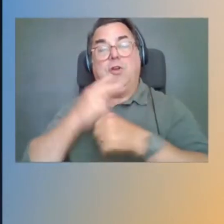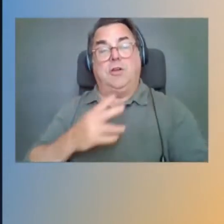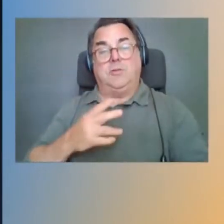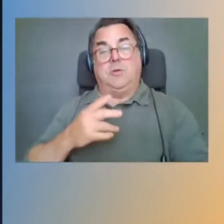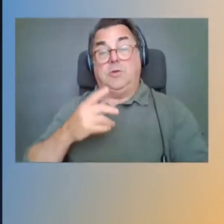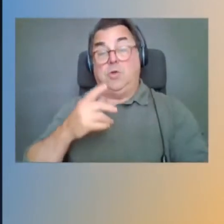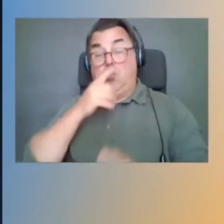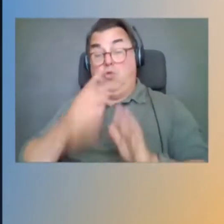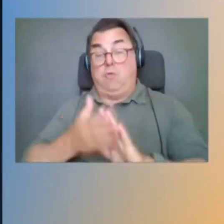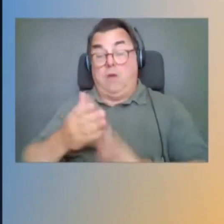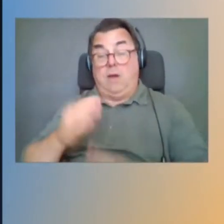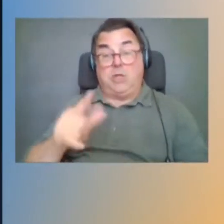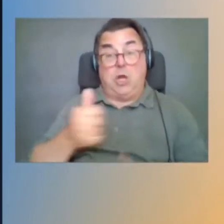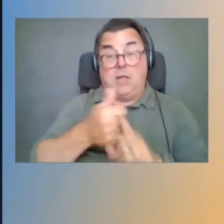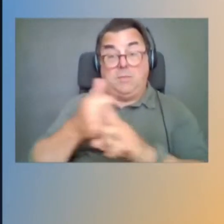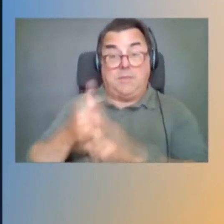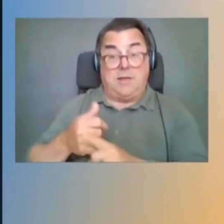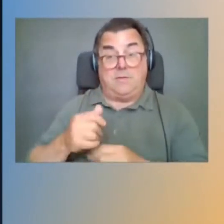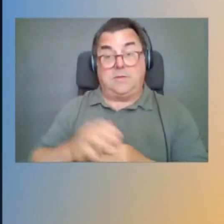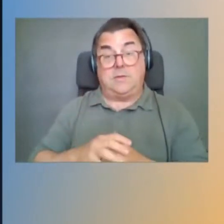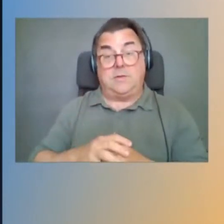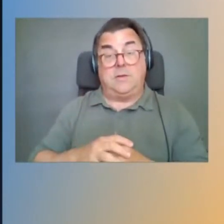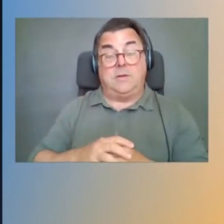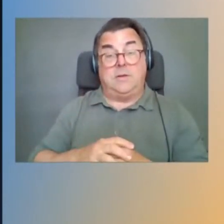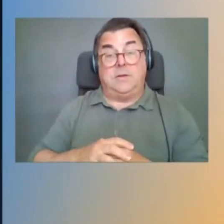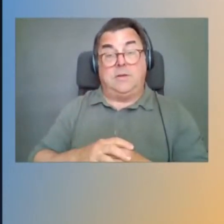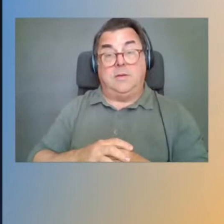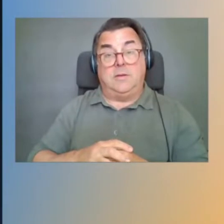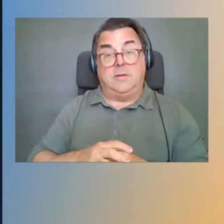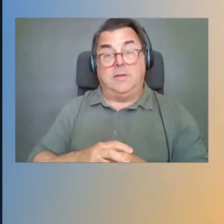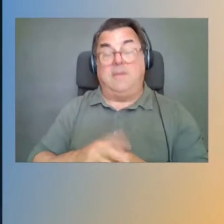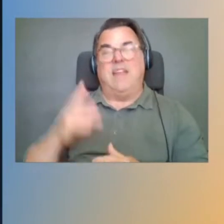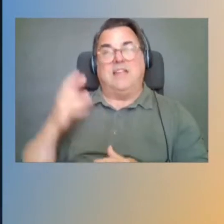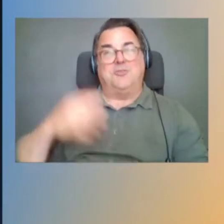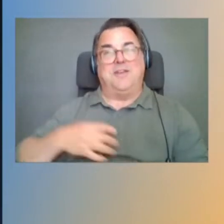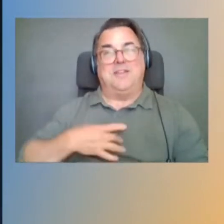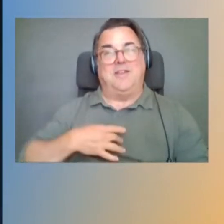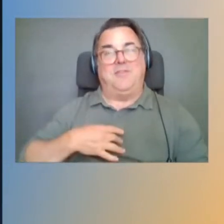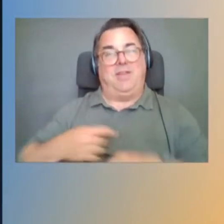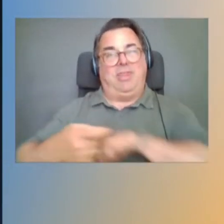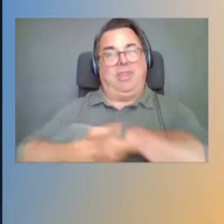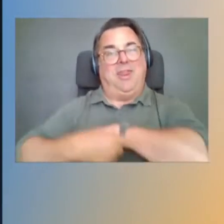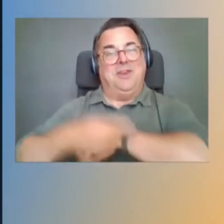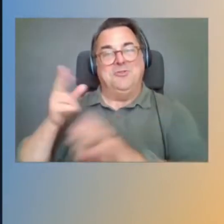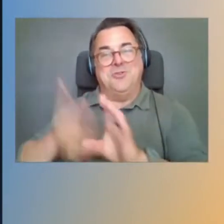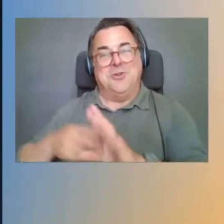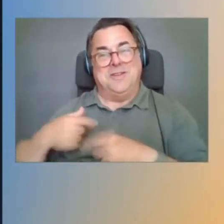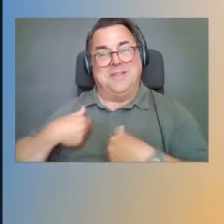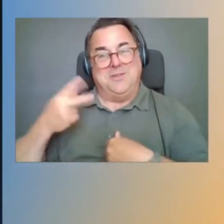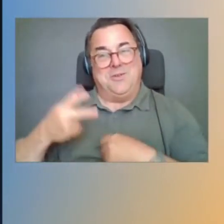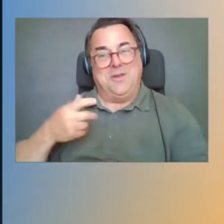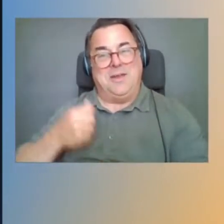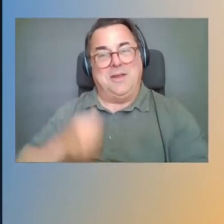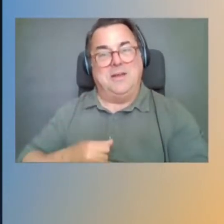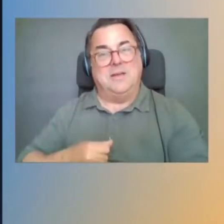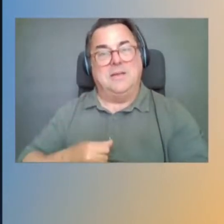So that's what drew me into the field. And since then, in the last couple of years, I've been leading Inferentia and Trainium with the goal to do exactly that,